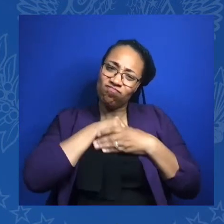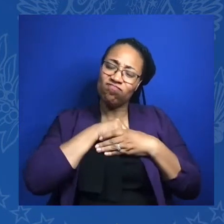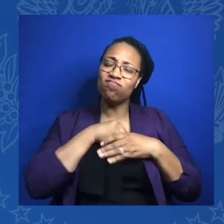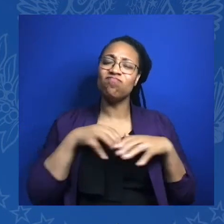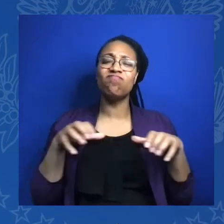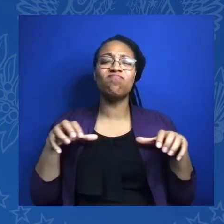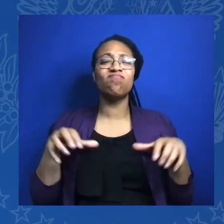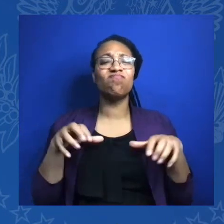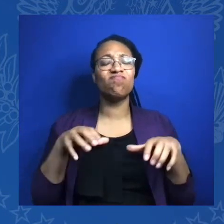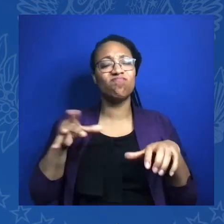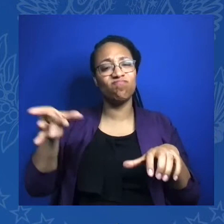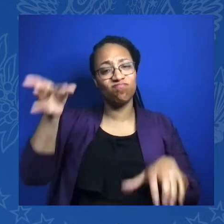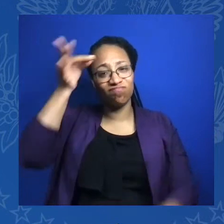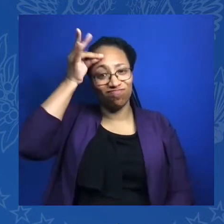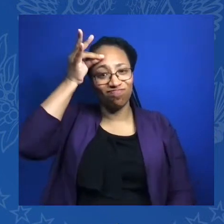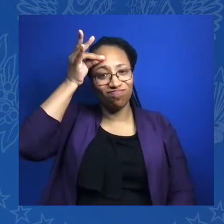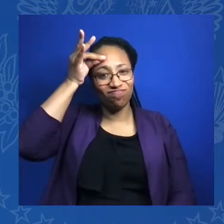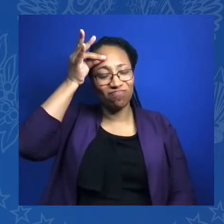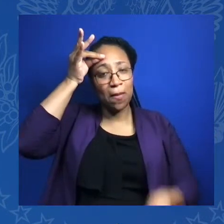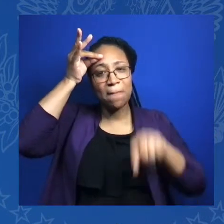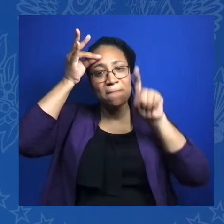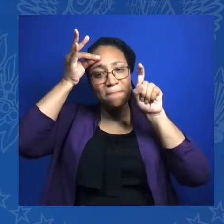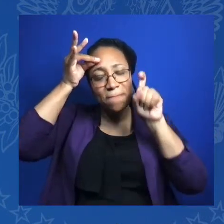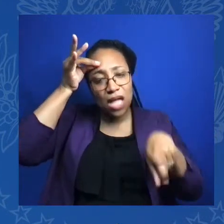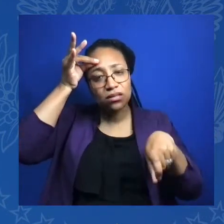I'd like to make a toast -- if I had a glass.